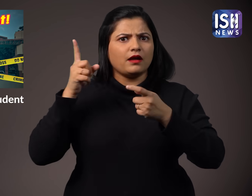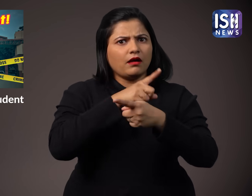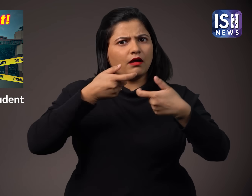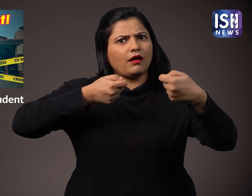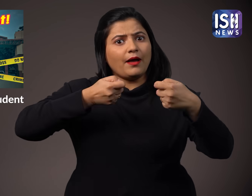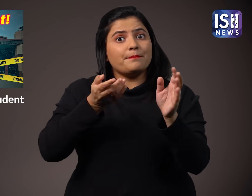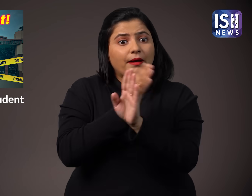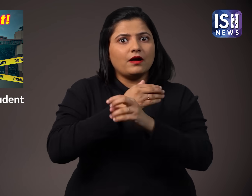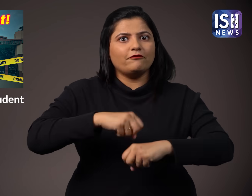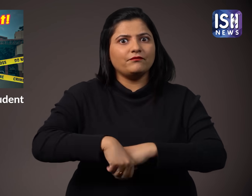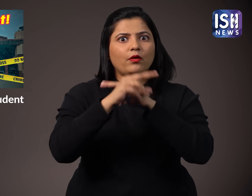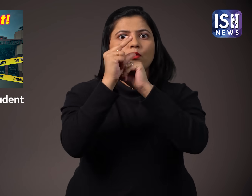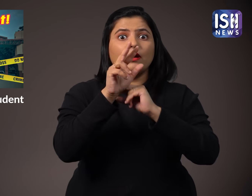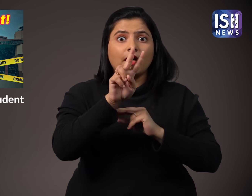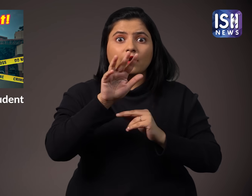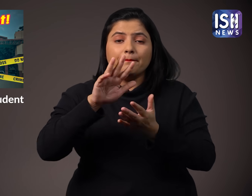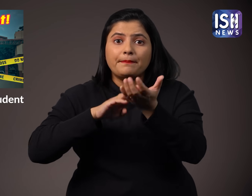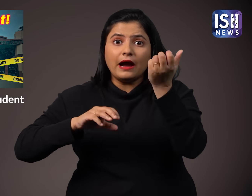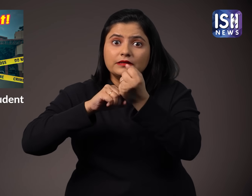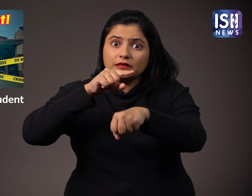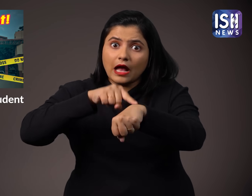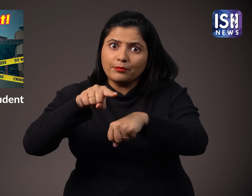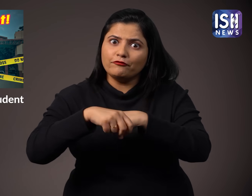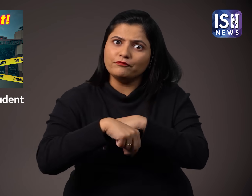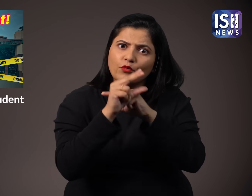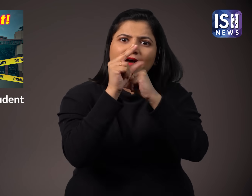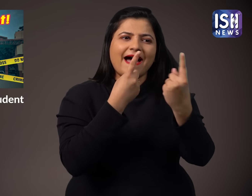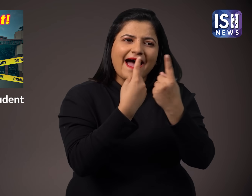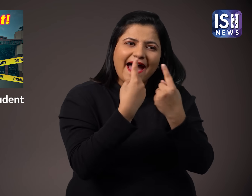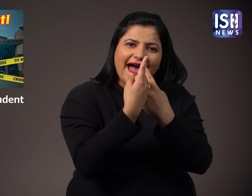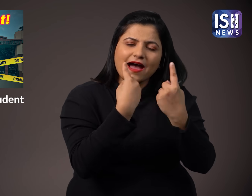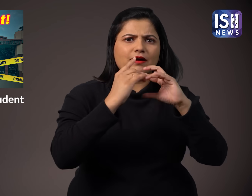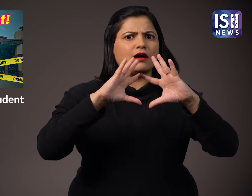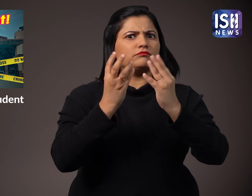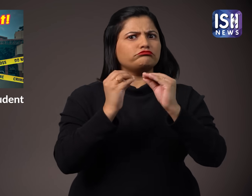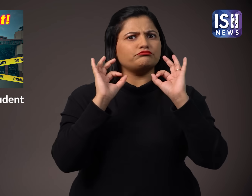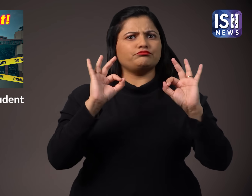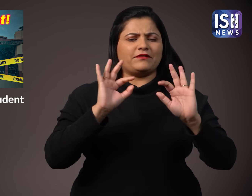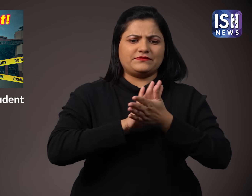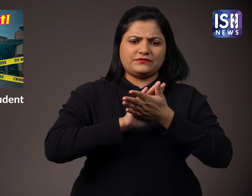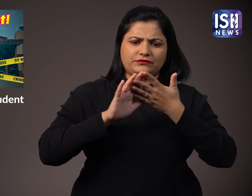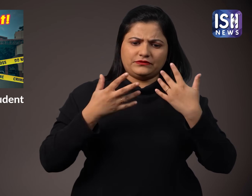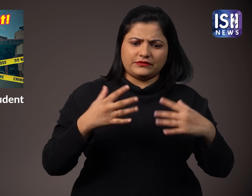Before the incident, they were in touch on 29th March and had a video call.